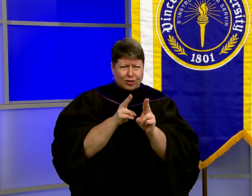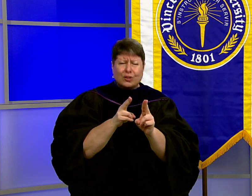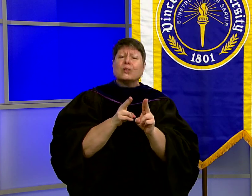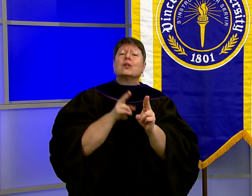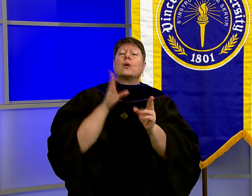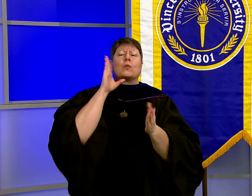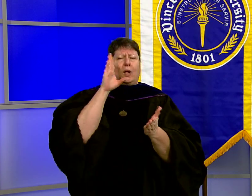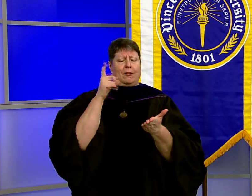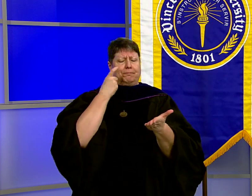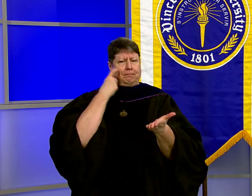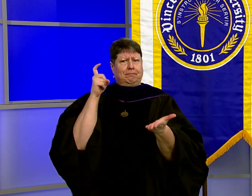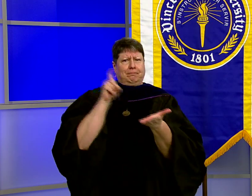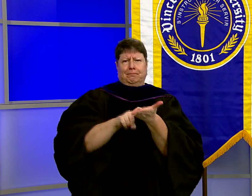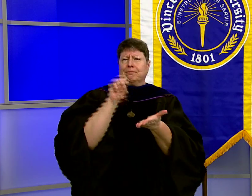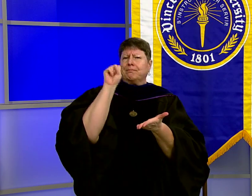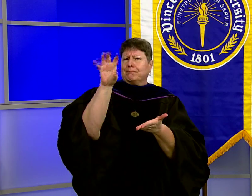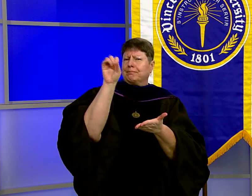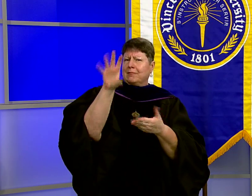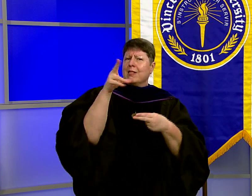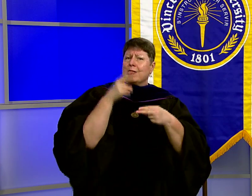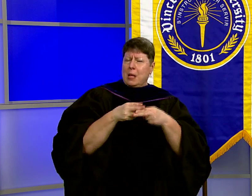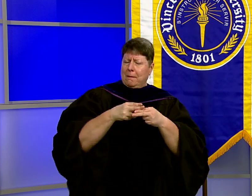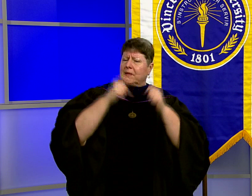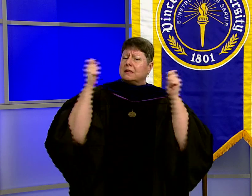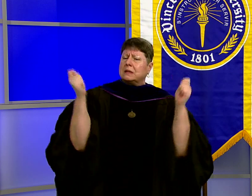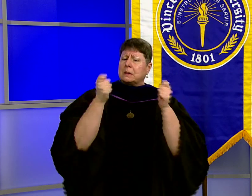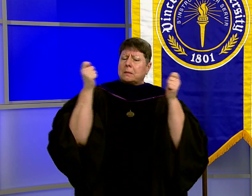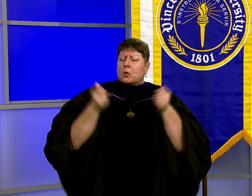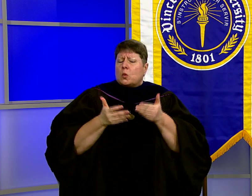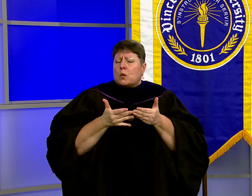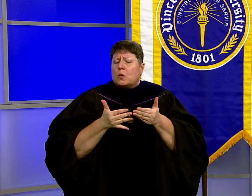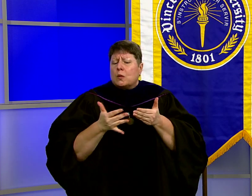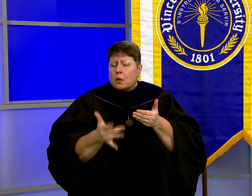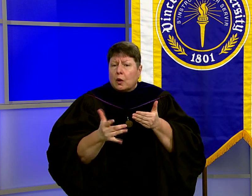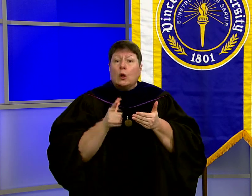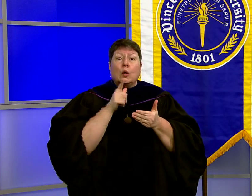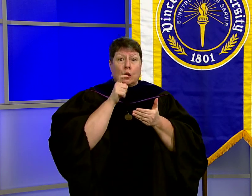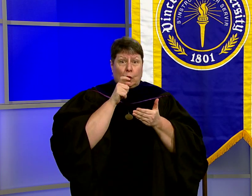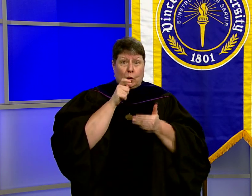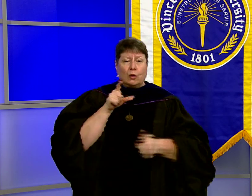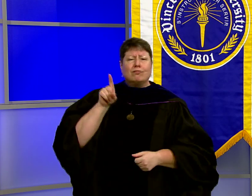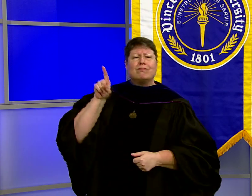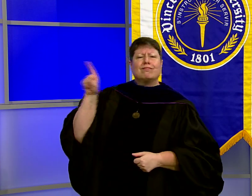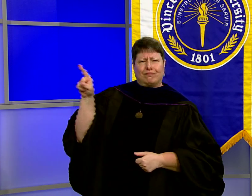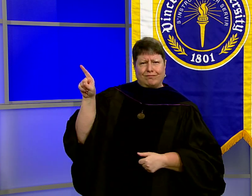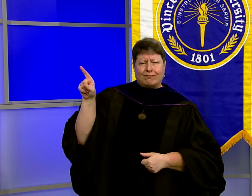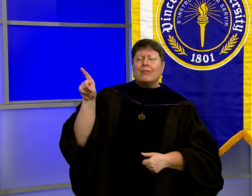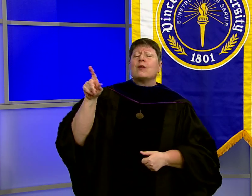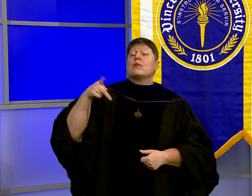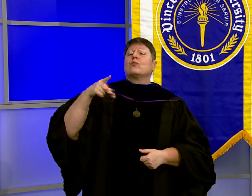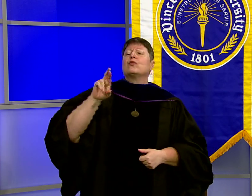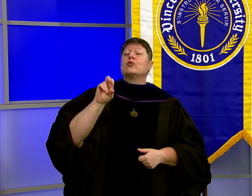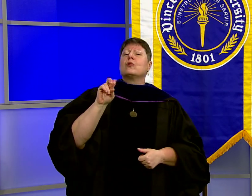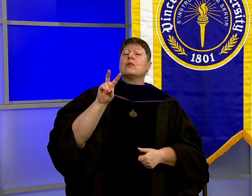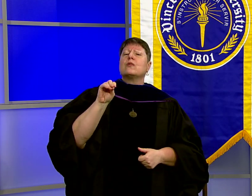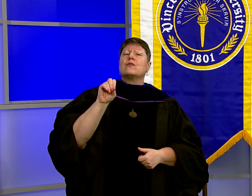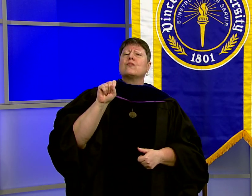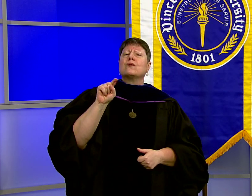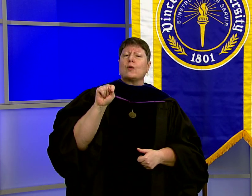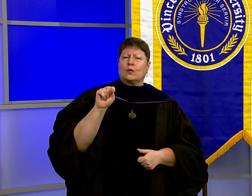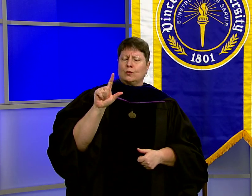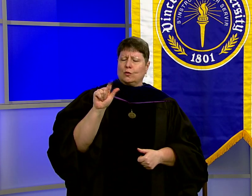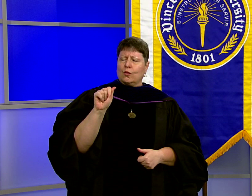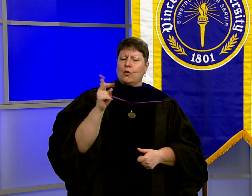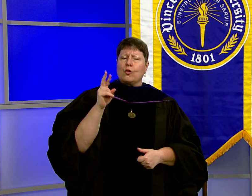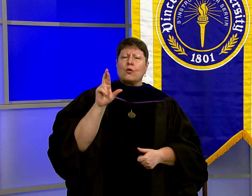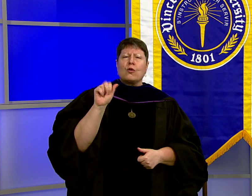later in the ceremony by provost dr laura traynor i also would like to take this time to present